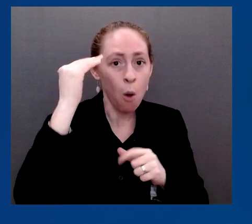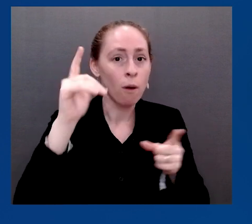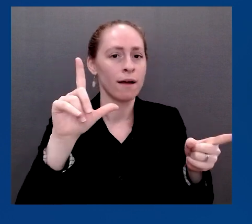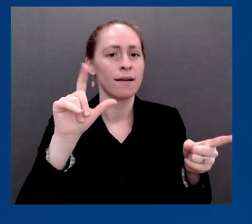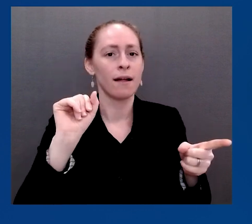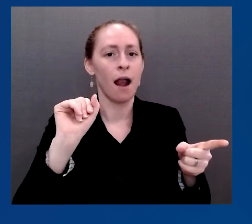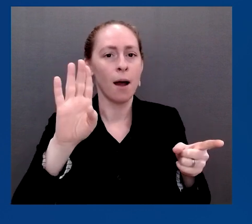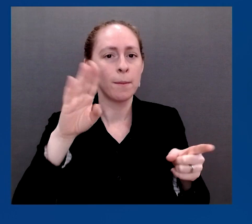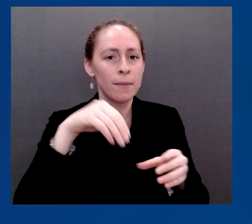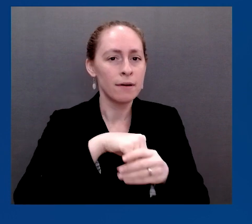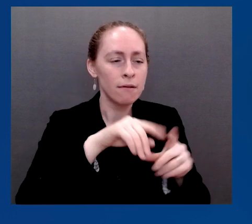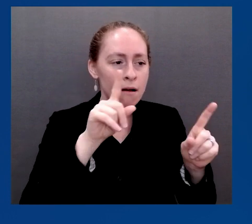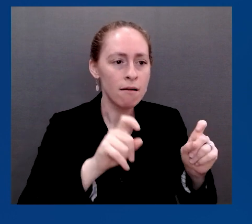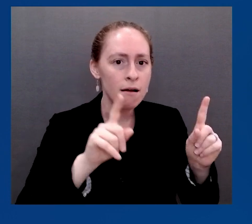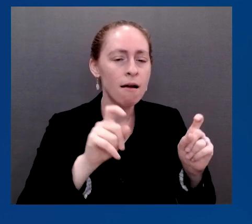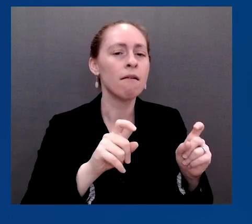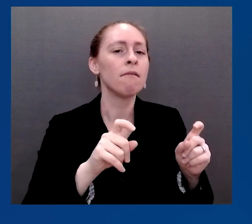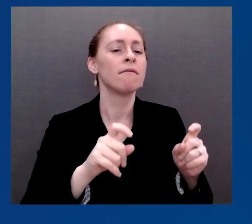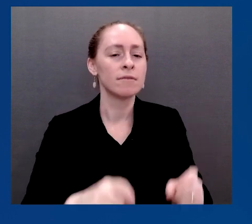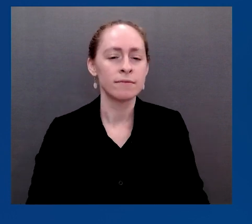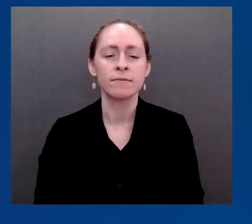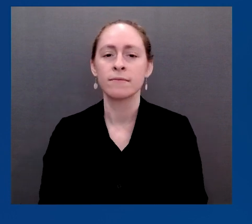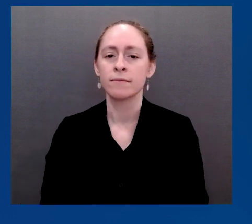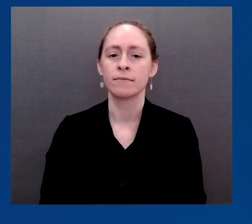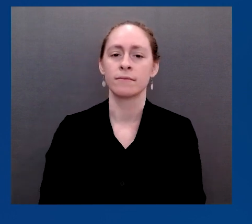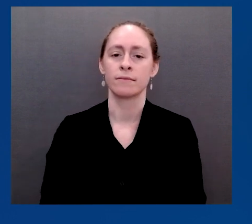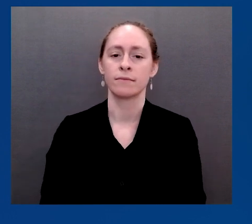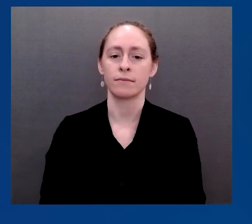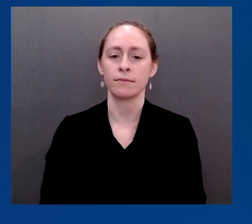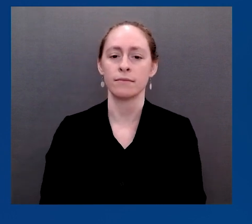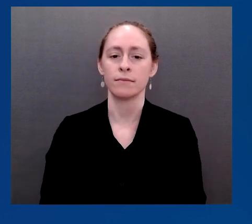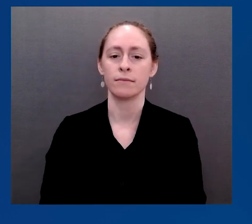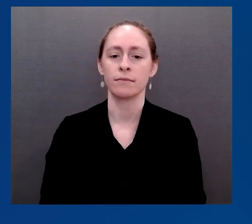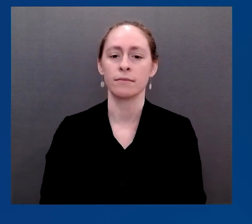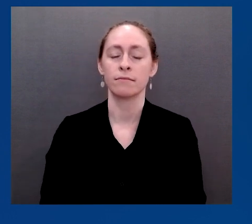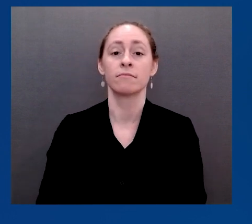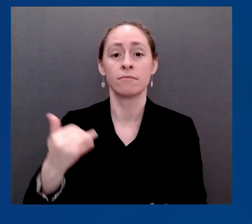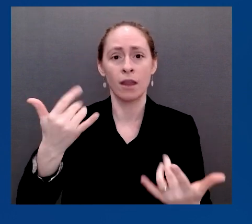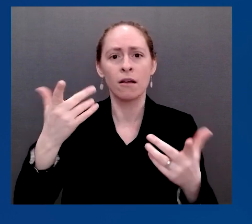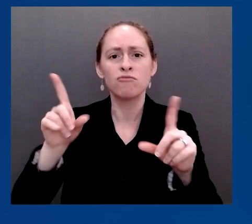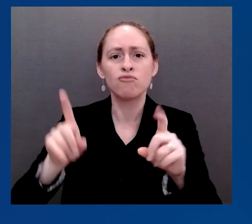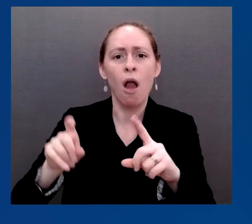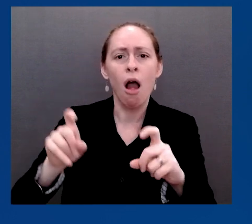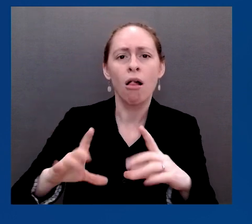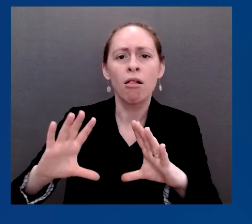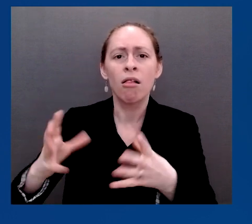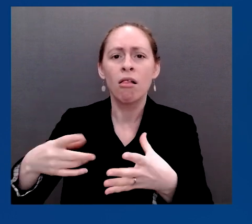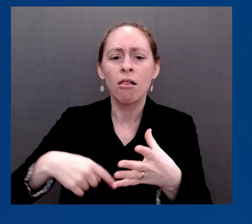showed the dramatic impact of the booster dose in preventing symptomatic disease.